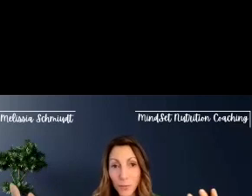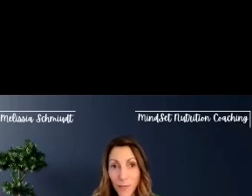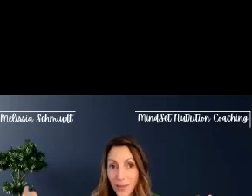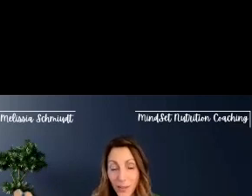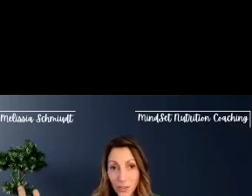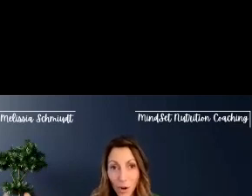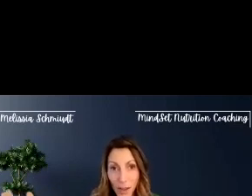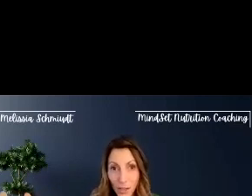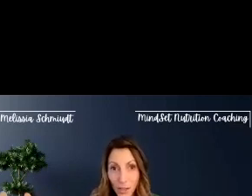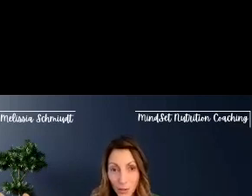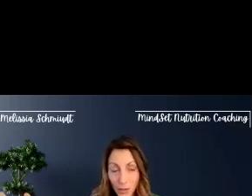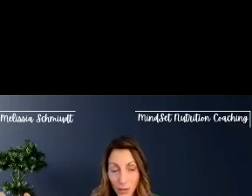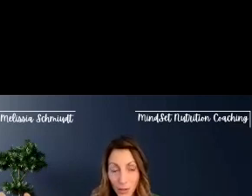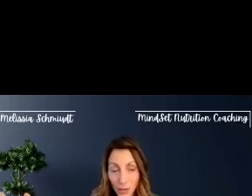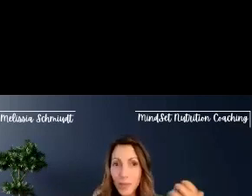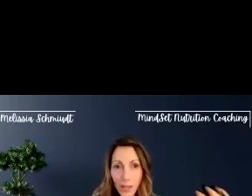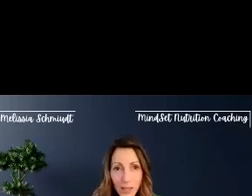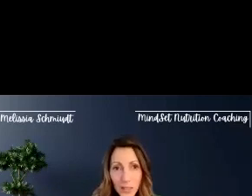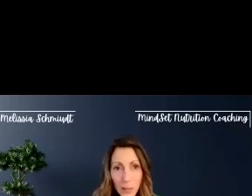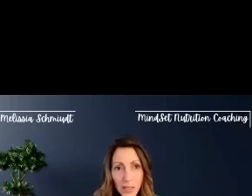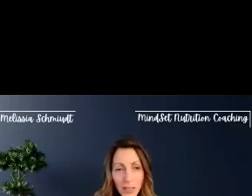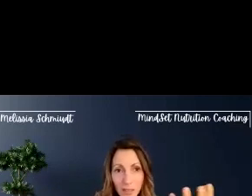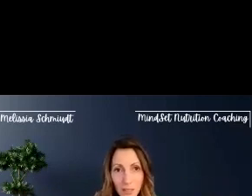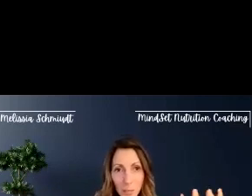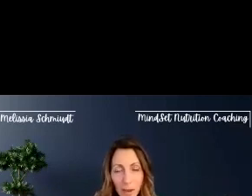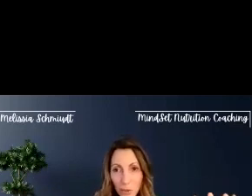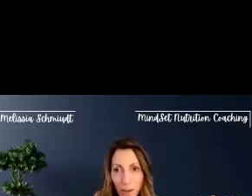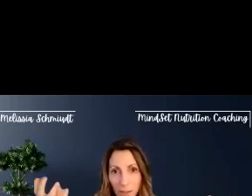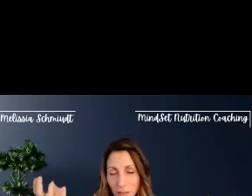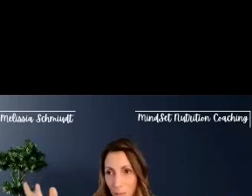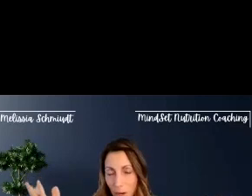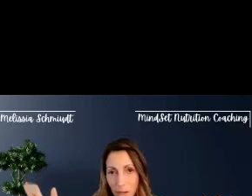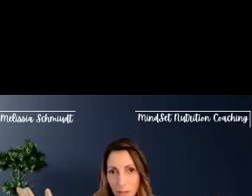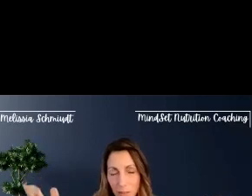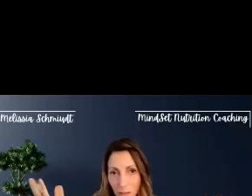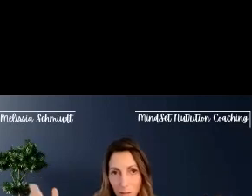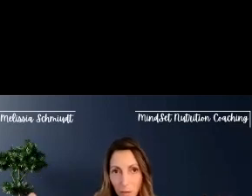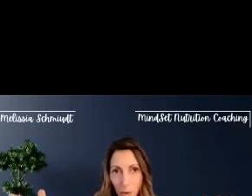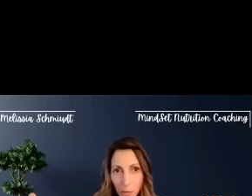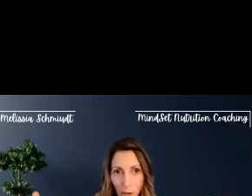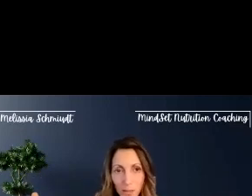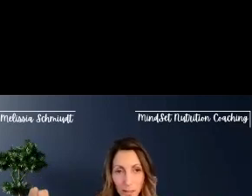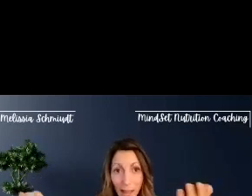mostly from fat, not just carbohydrates. A slice of pizza doesn't impact your body the same way as brown rice.